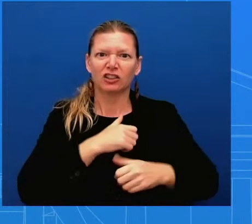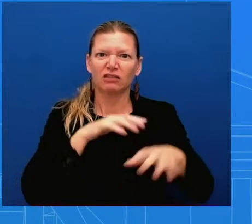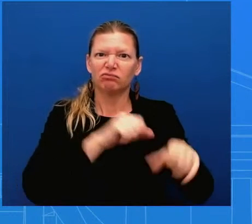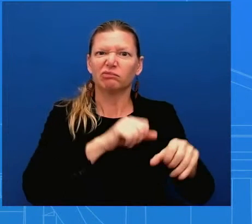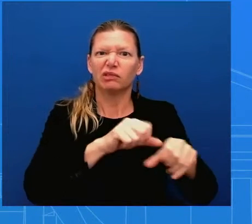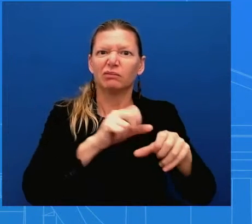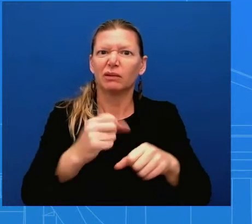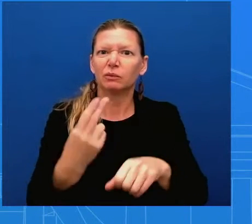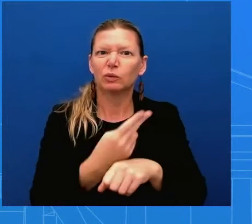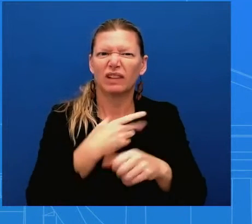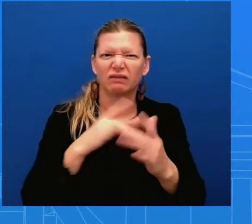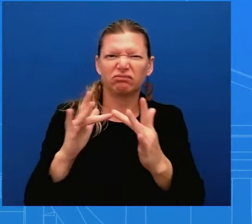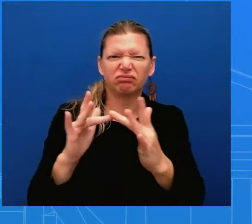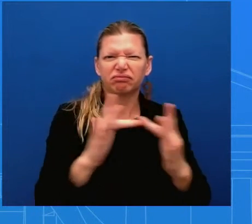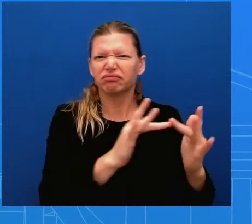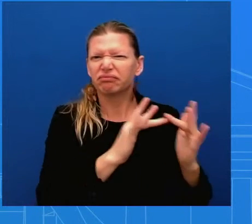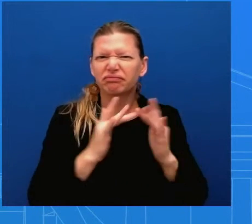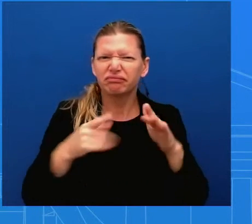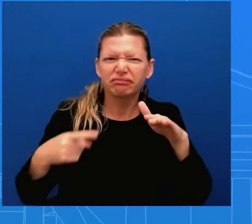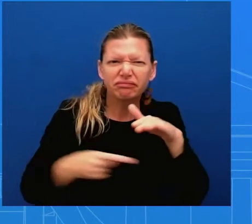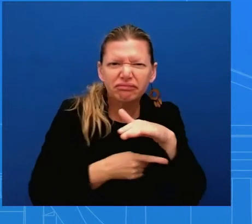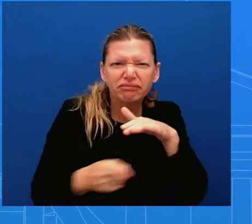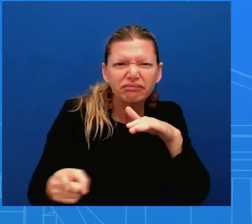all it can to protect innocent civilians.